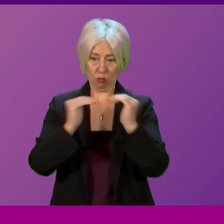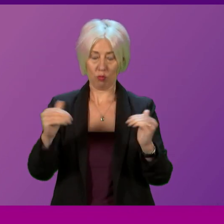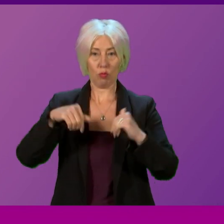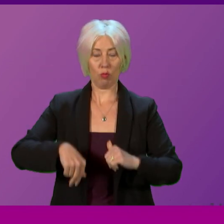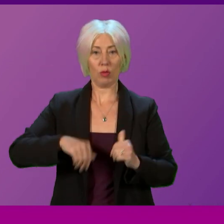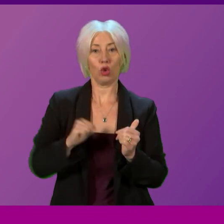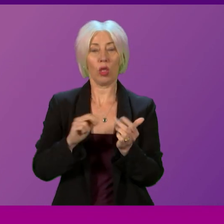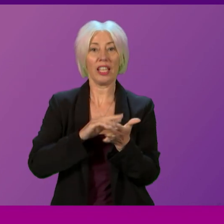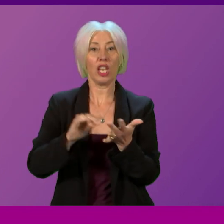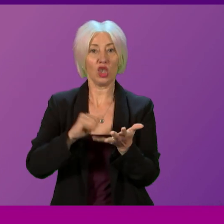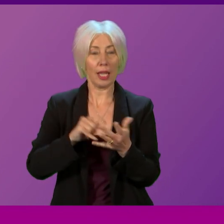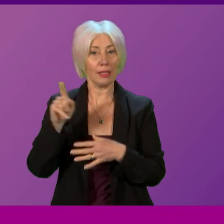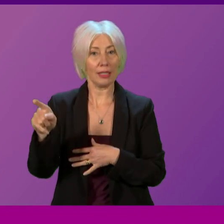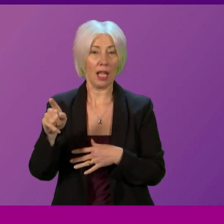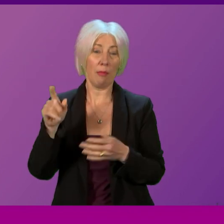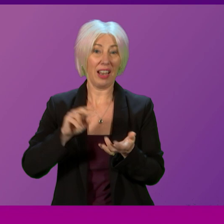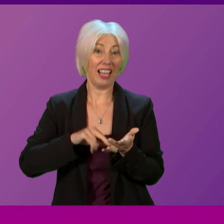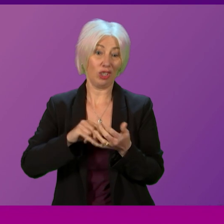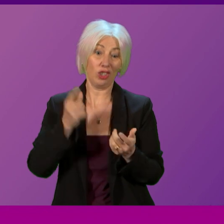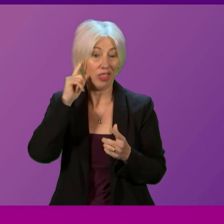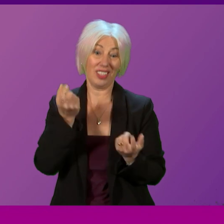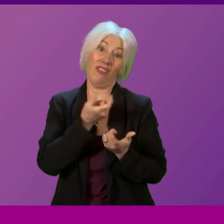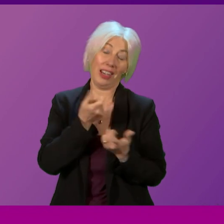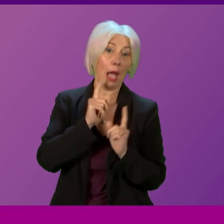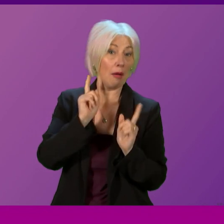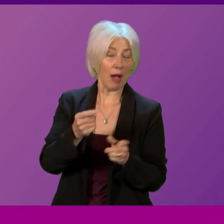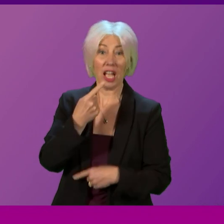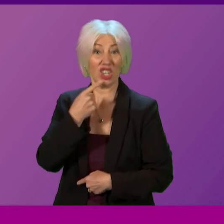Apparently, she finds that funny.